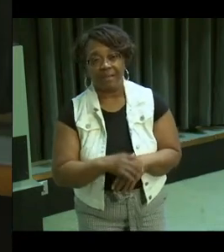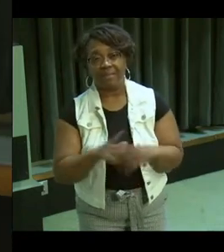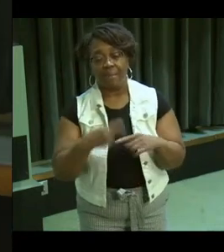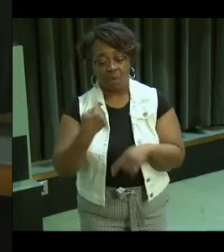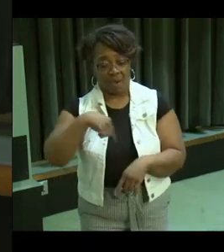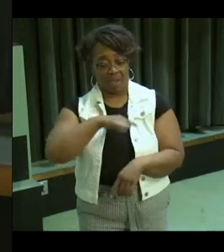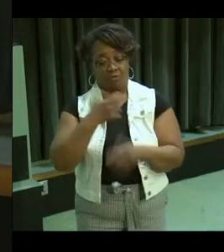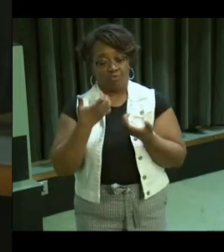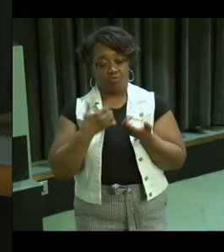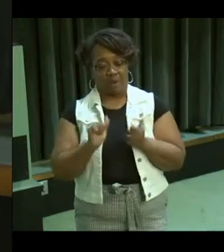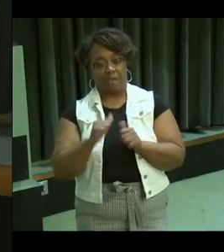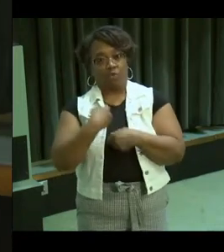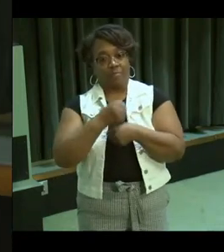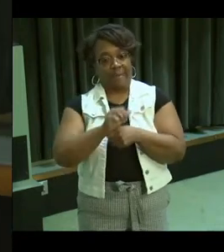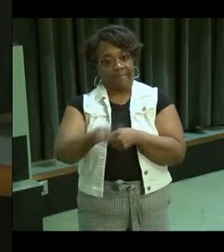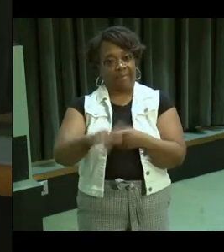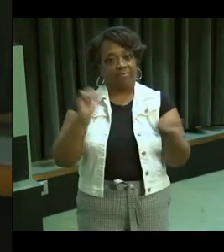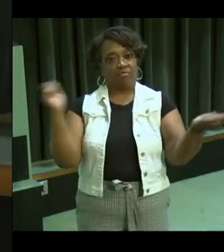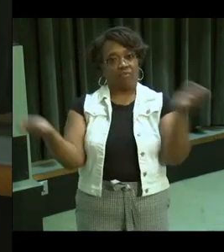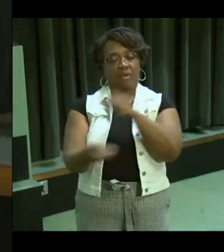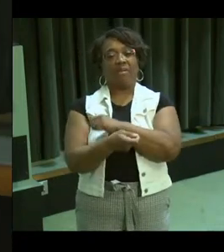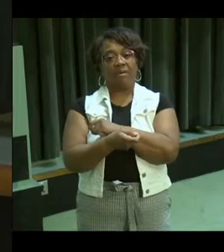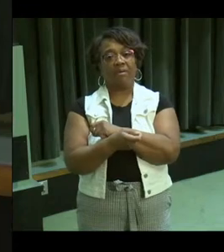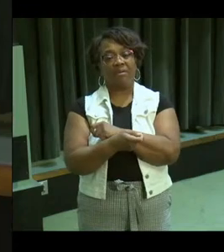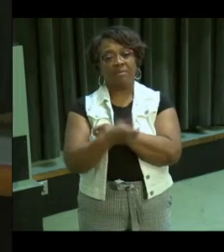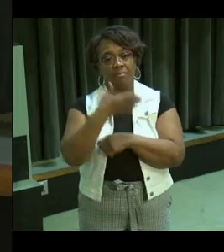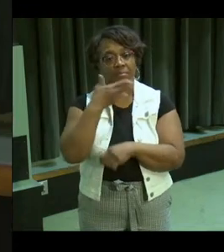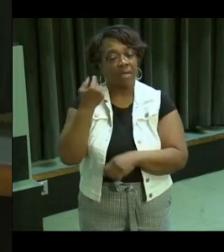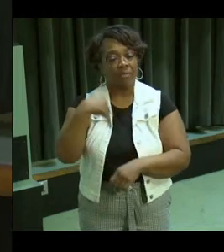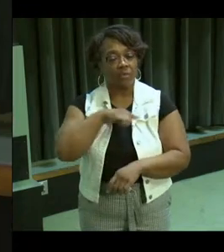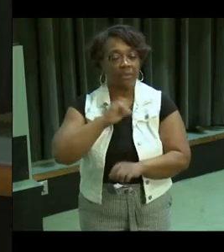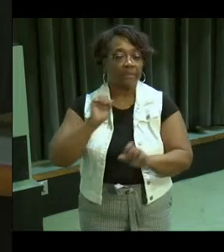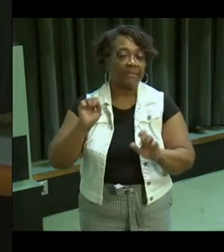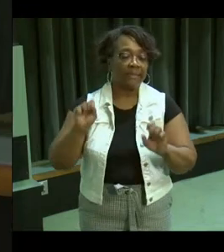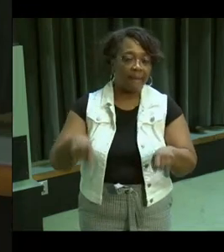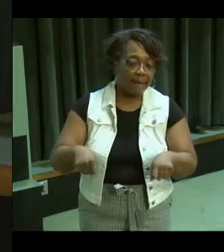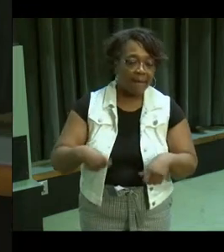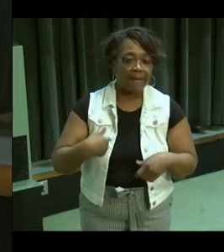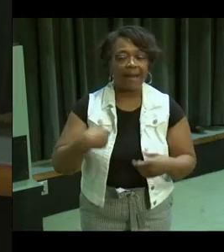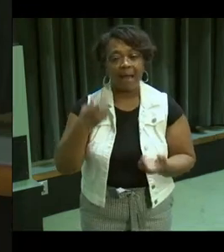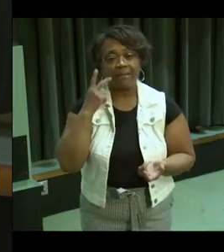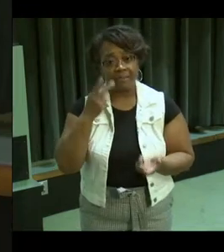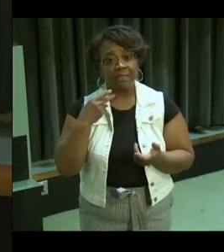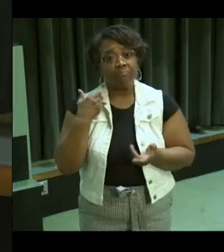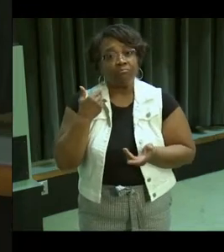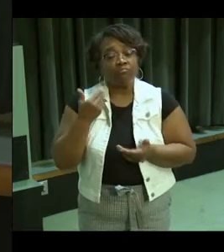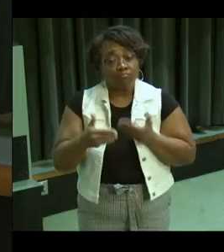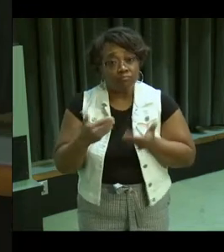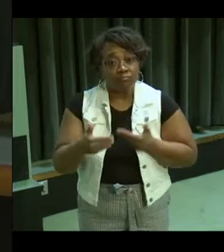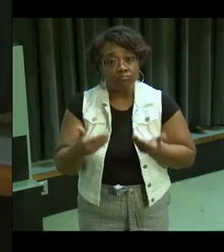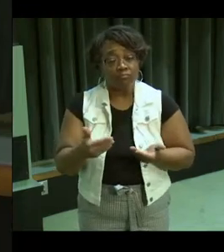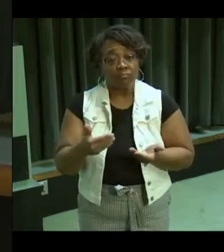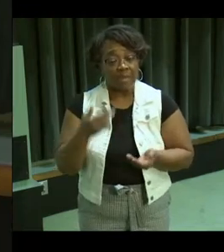it's all about us trying to make